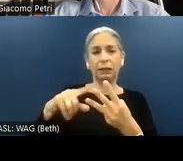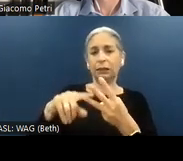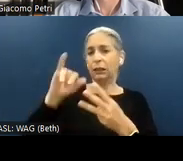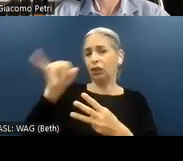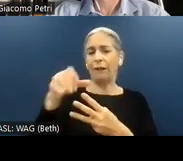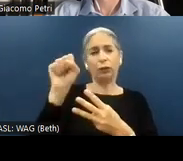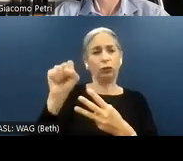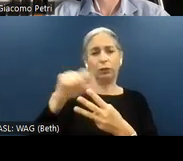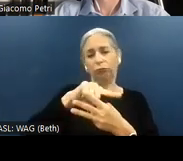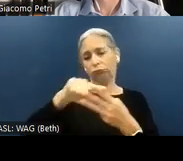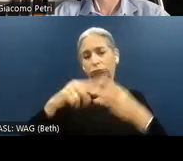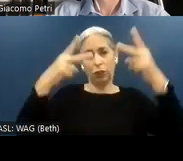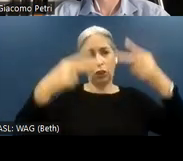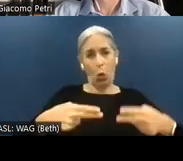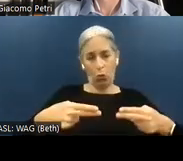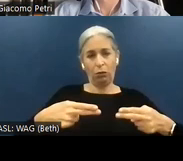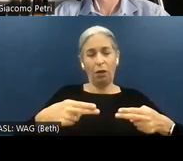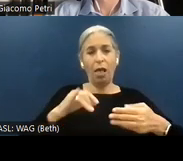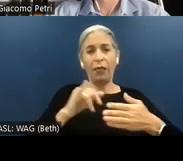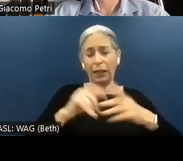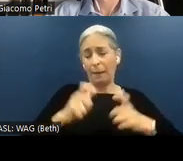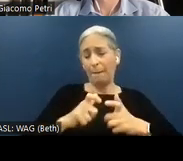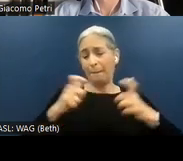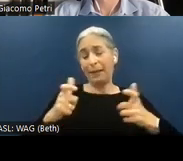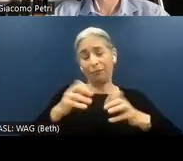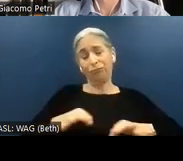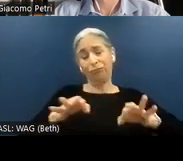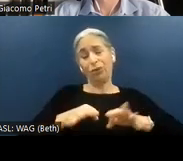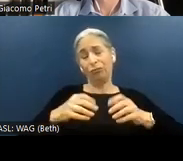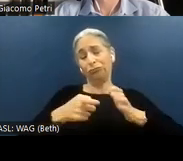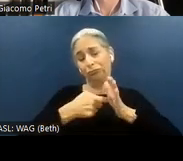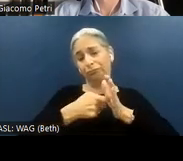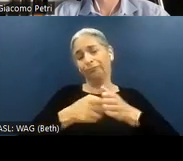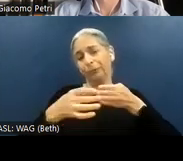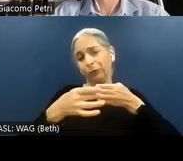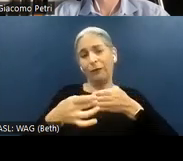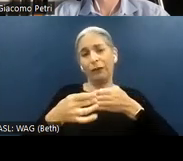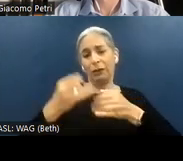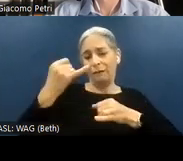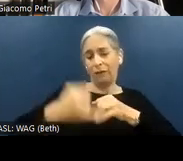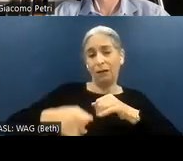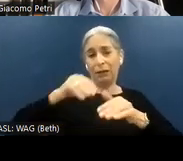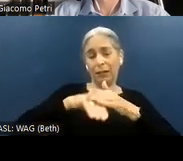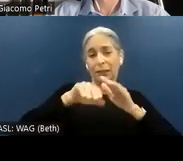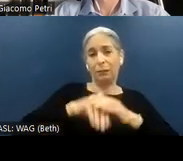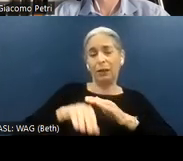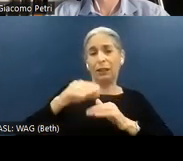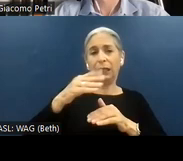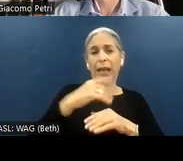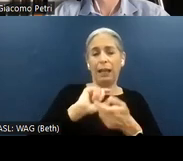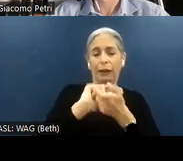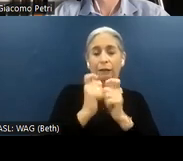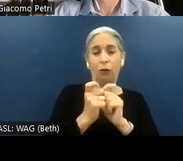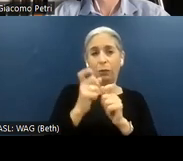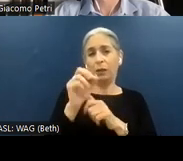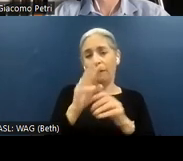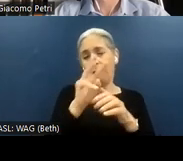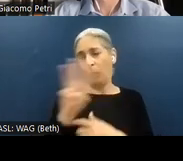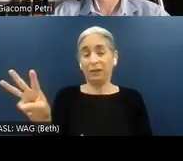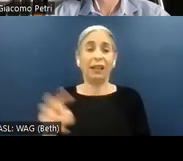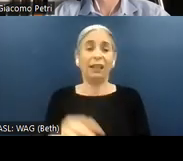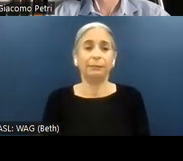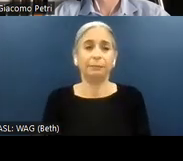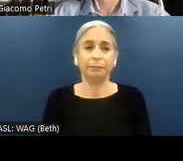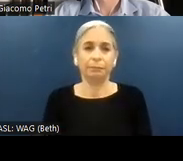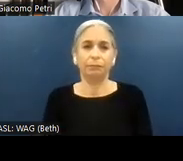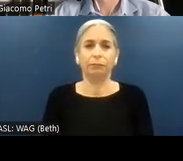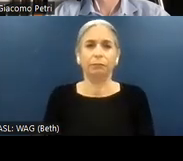code, which are big drivers of the final accessibility and conformance of a website.